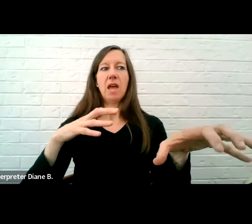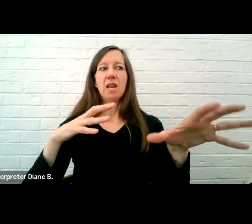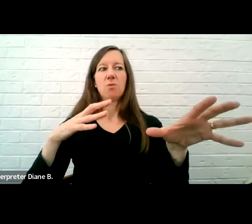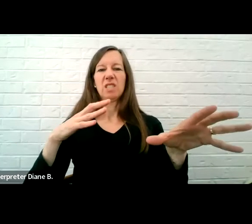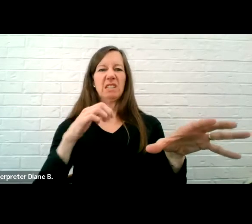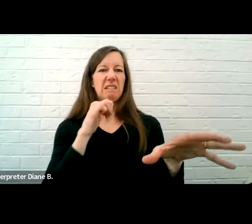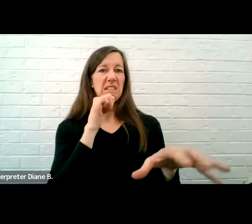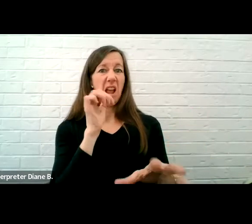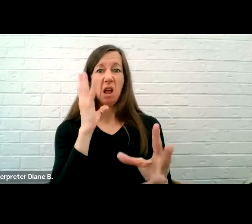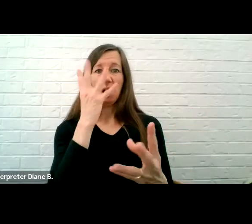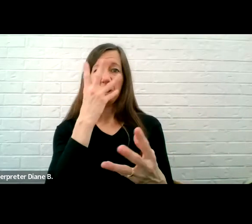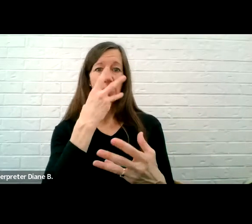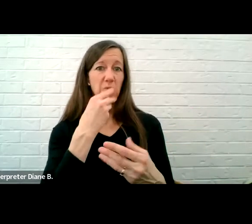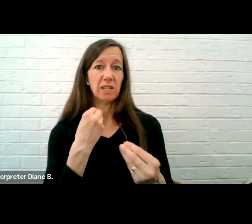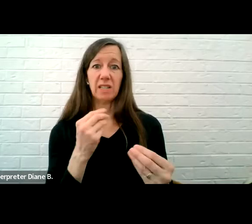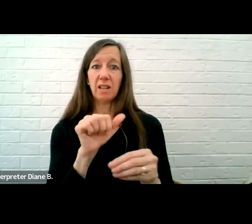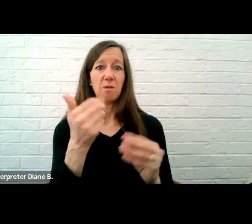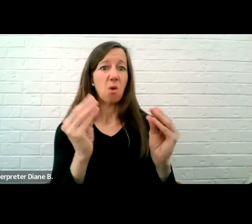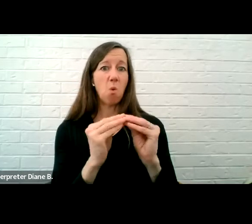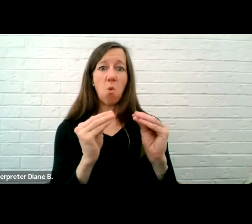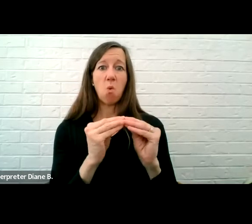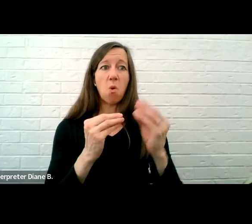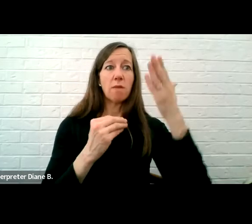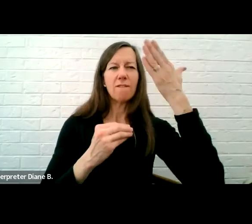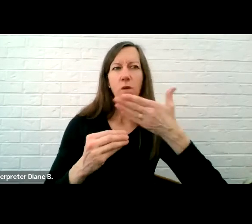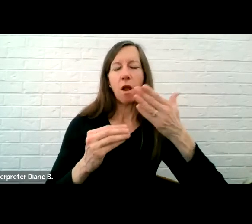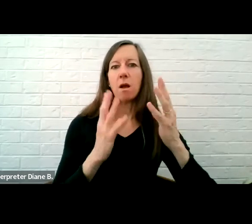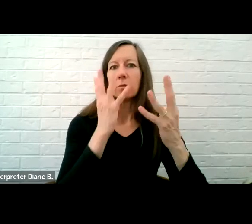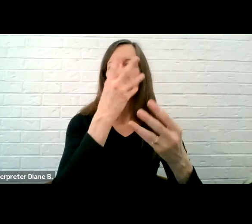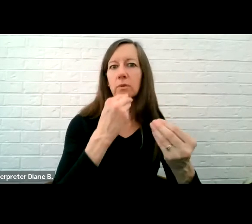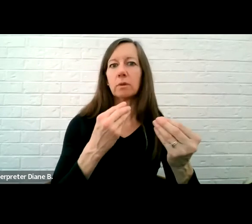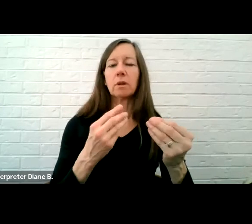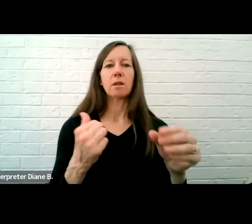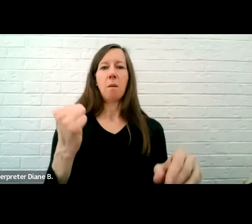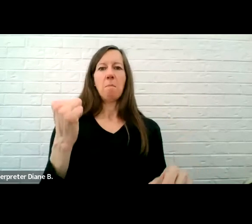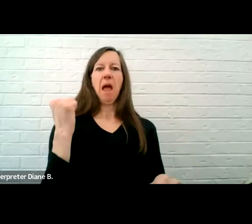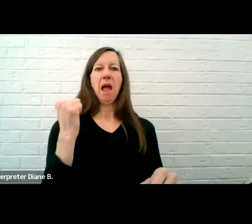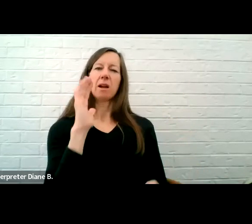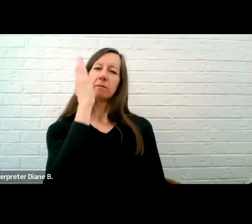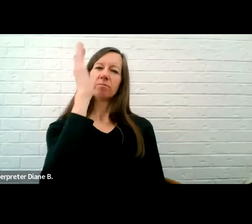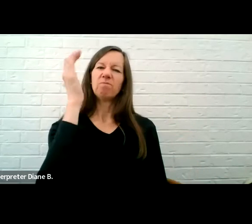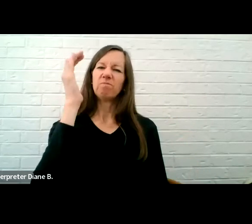like it was very impoverished area, where things were not being taken care of as